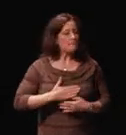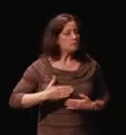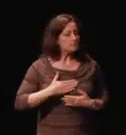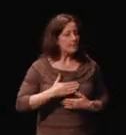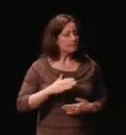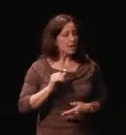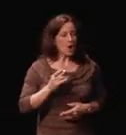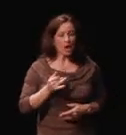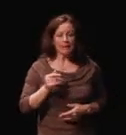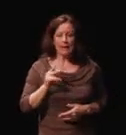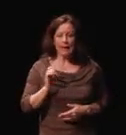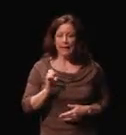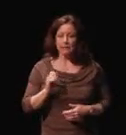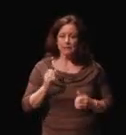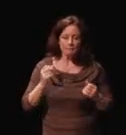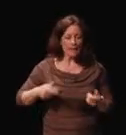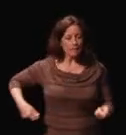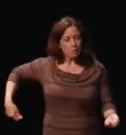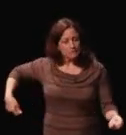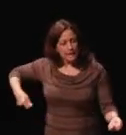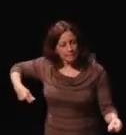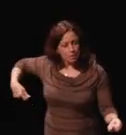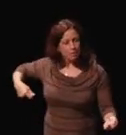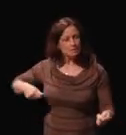There's a lot of pool tables, full of pinball machines,